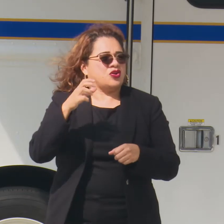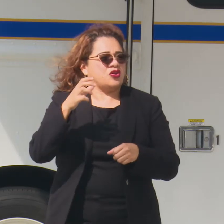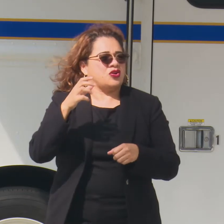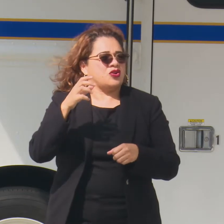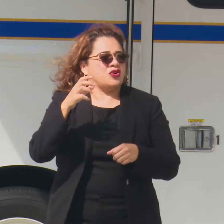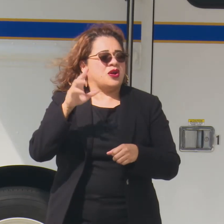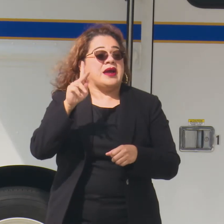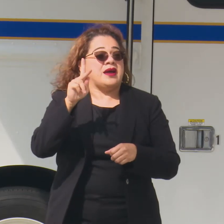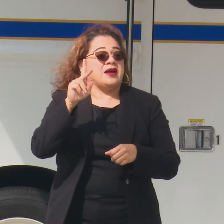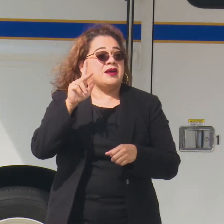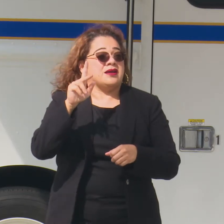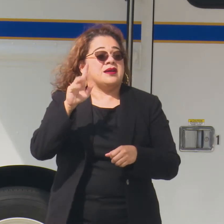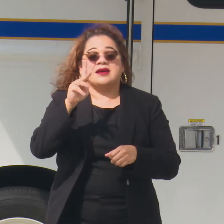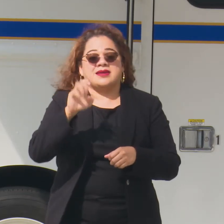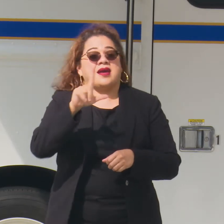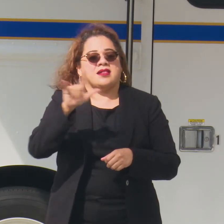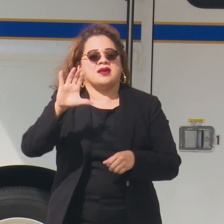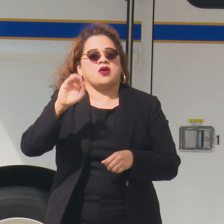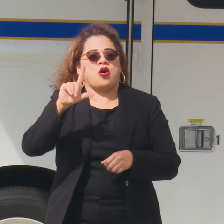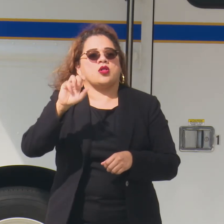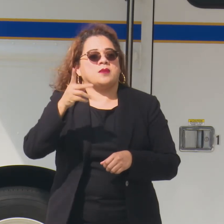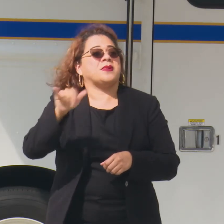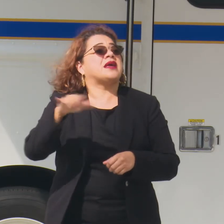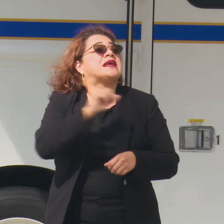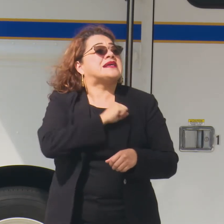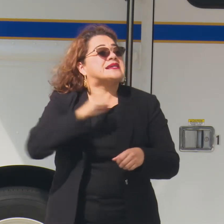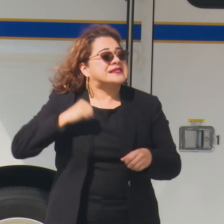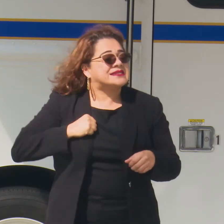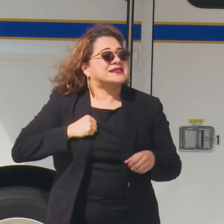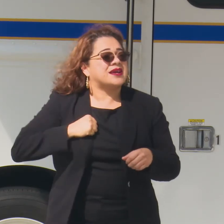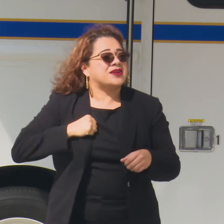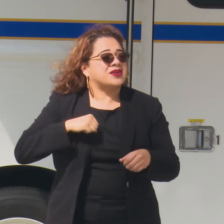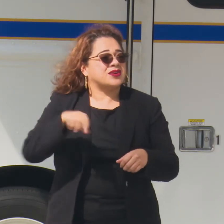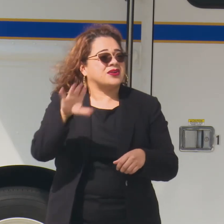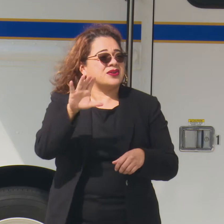Colopy, who's our director of health. We'll each be making remarks in